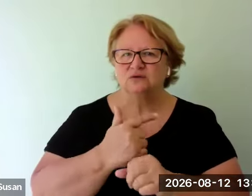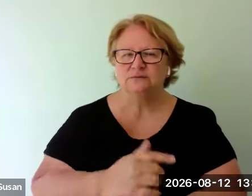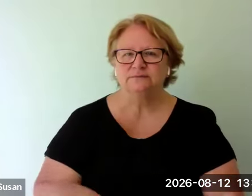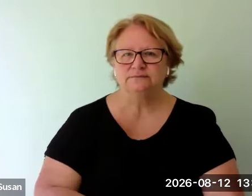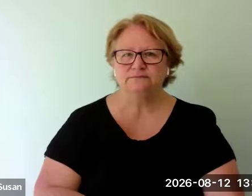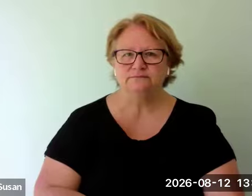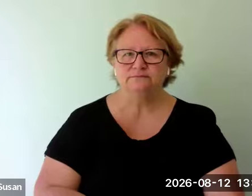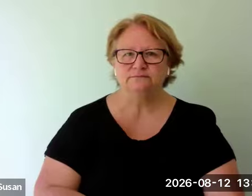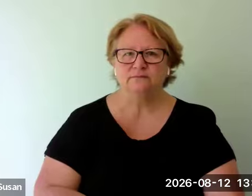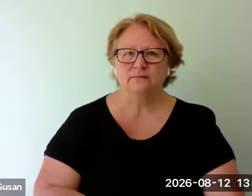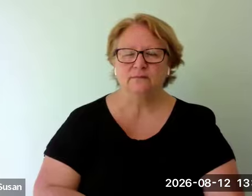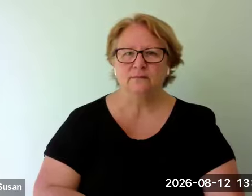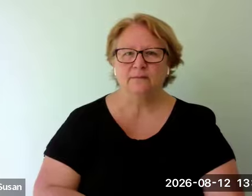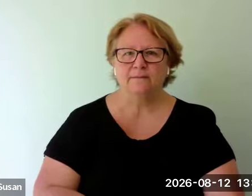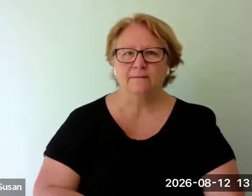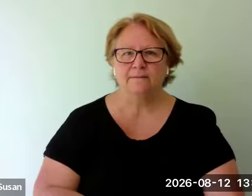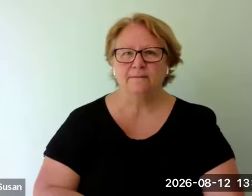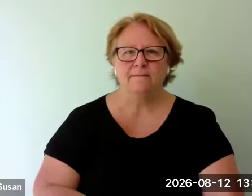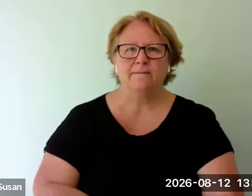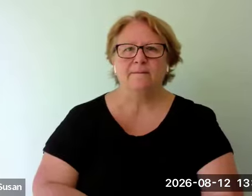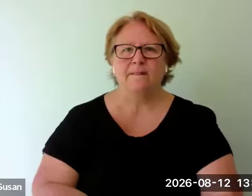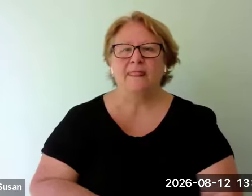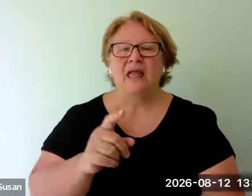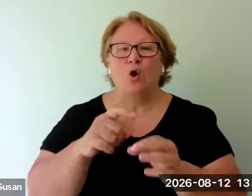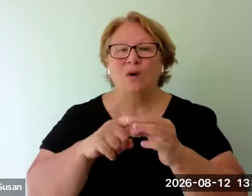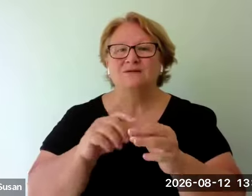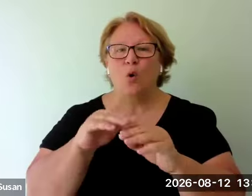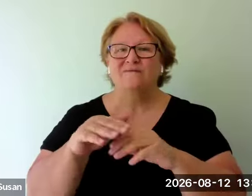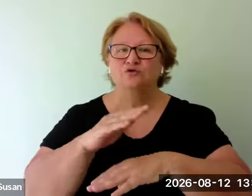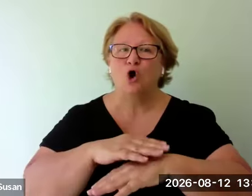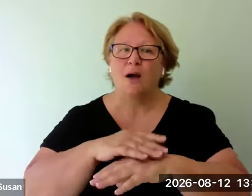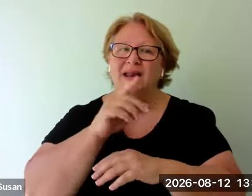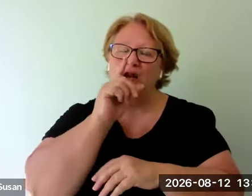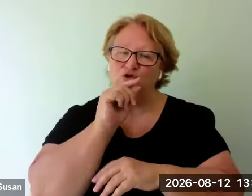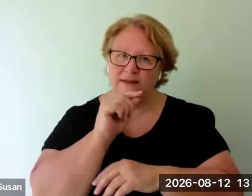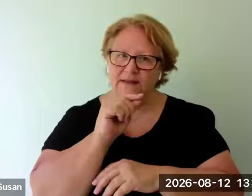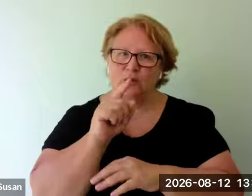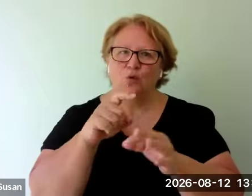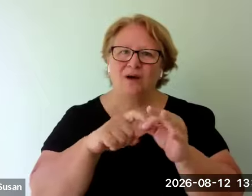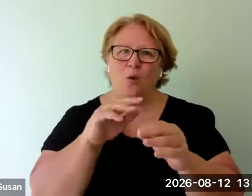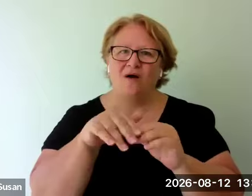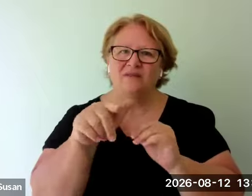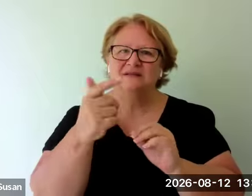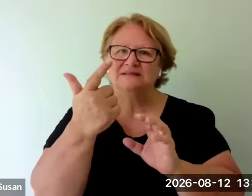that applies so please reach out to have further discussion about that. SUE: Sue speaking. I'm going to go to a